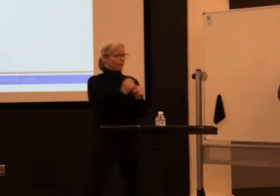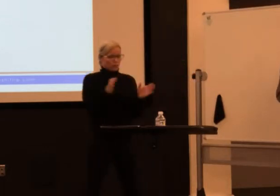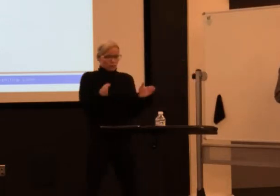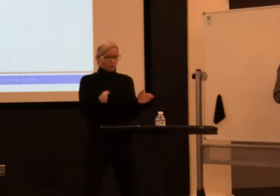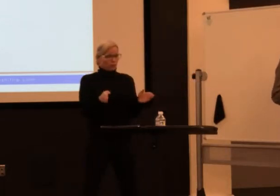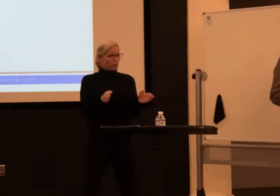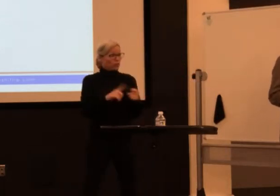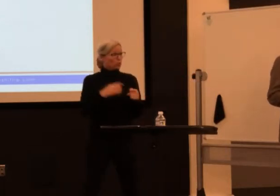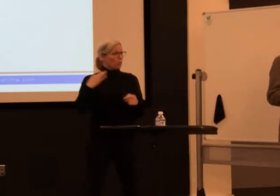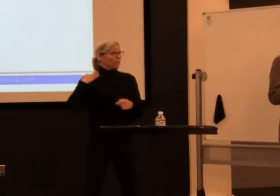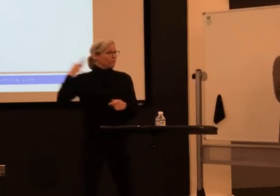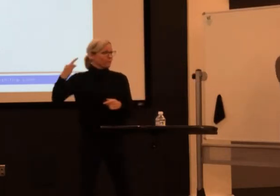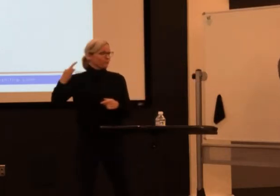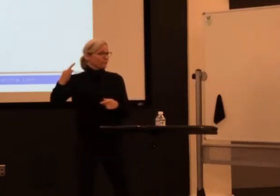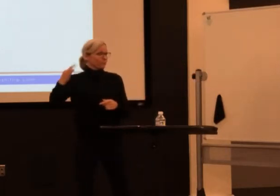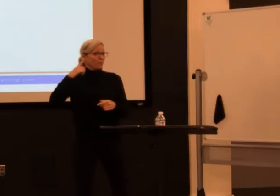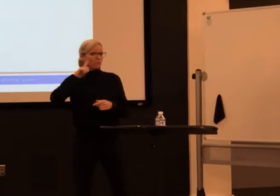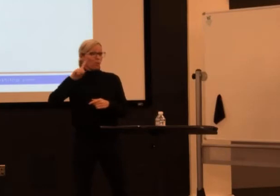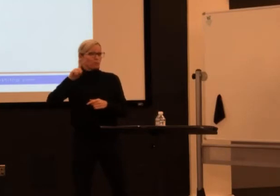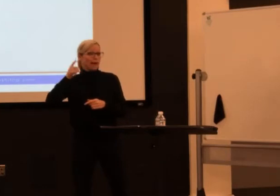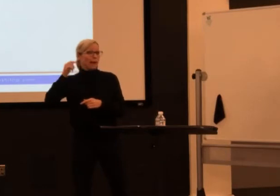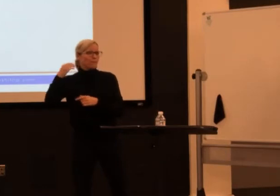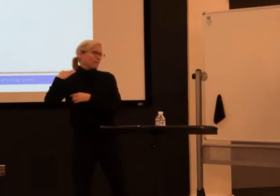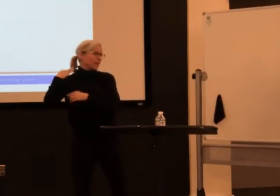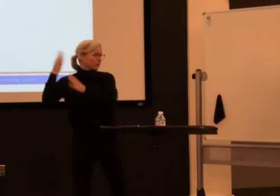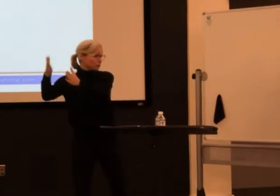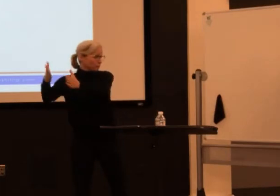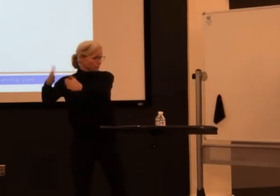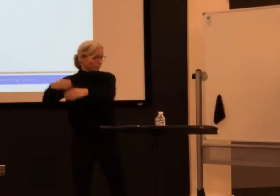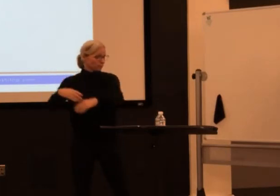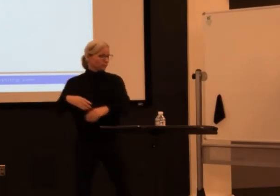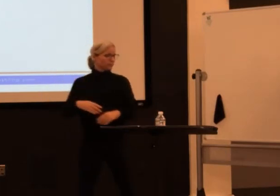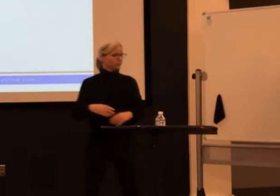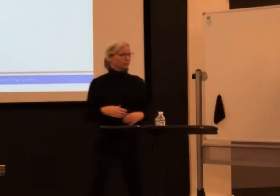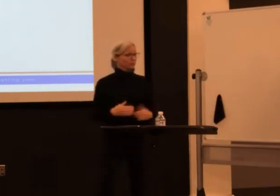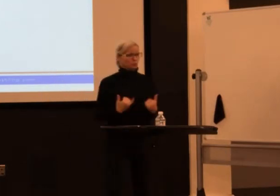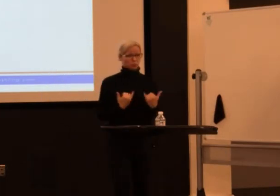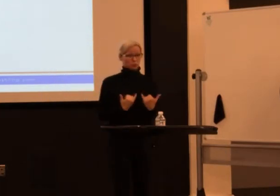So, today if there's anything that was first revealed